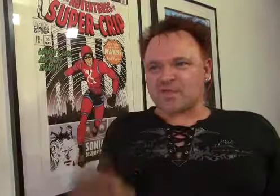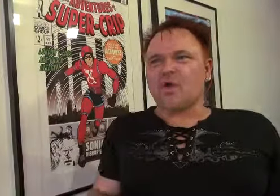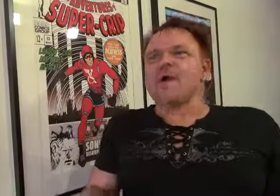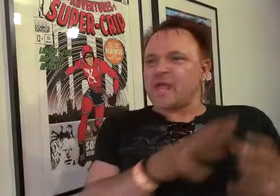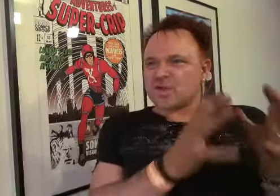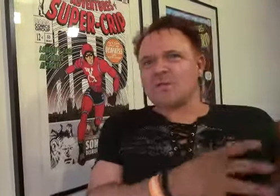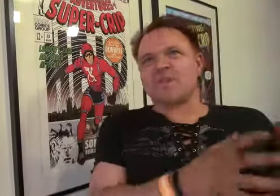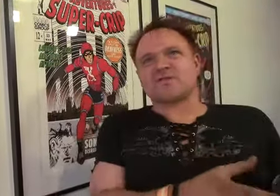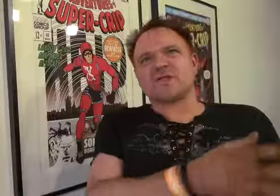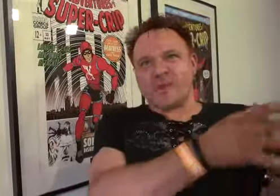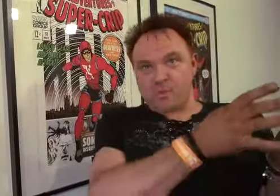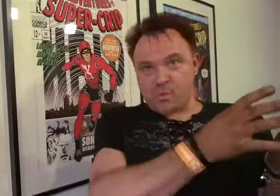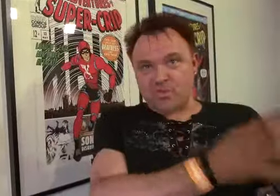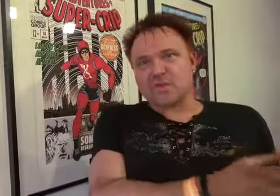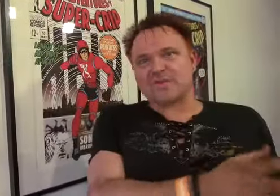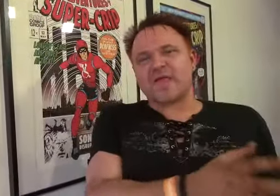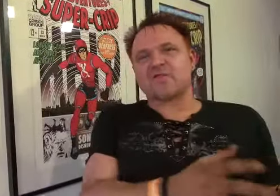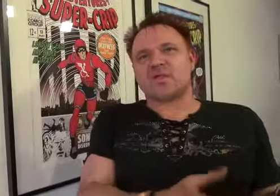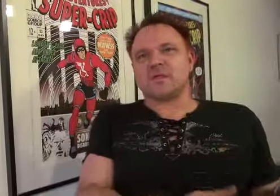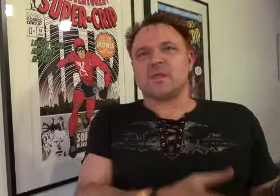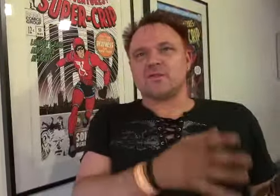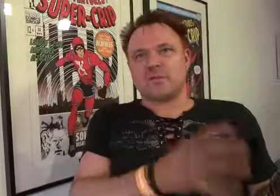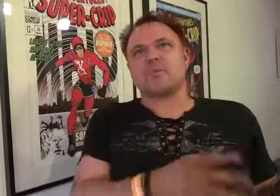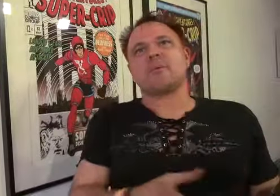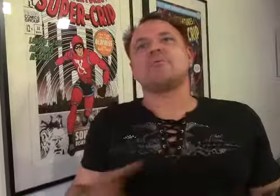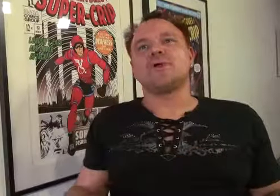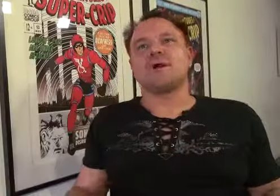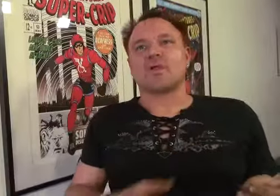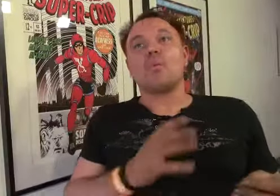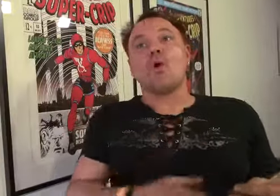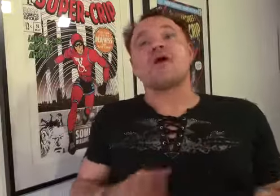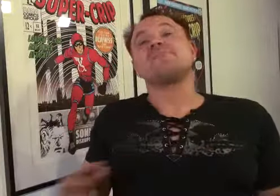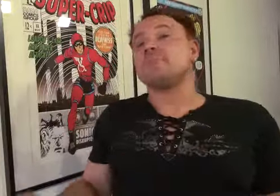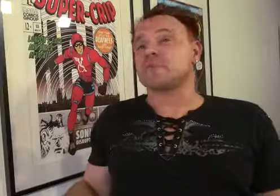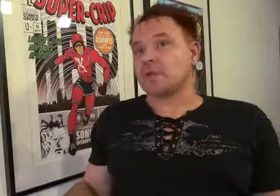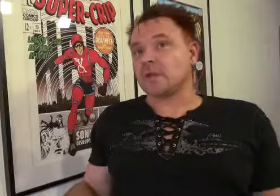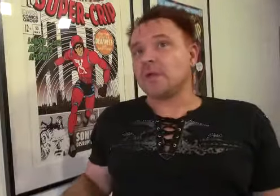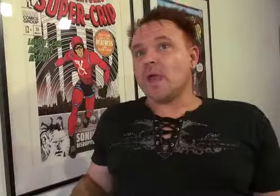it's not..it's kind of one of those things where, as soon as they get seen, the general public will realise what they've been missing